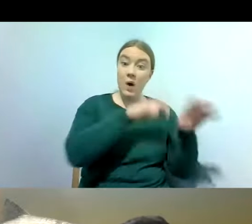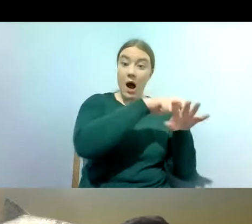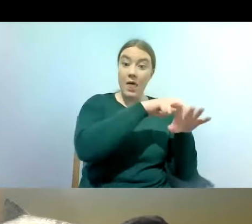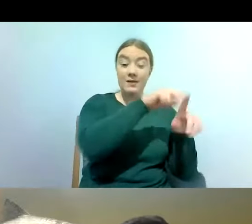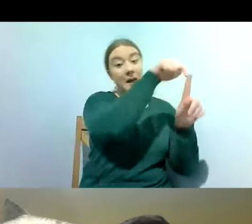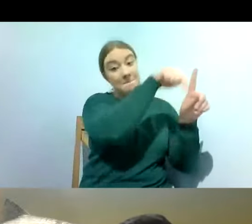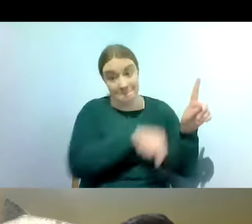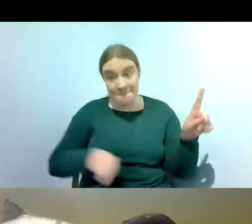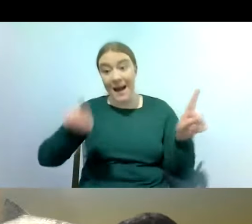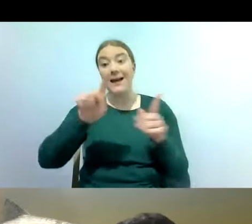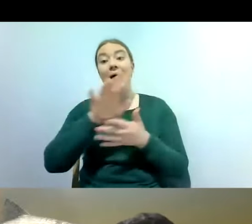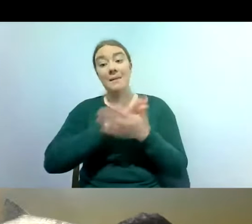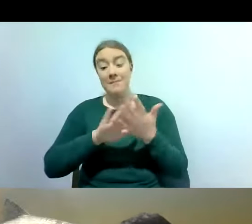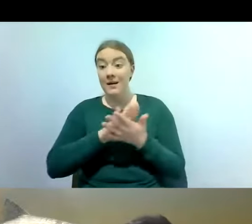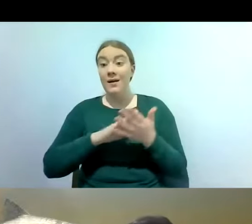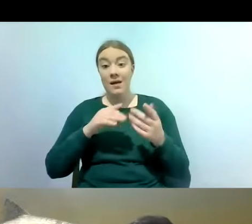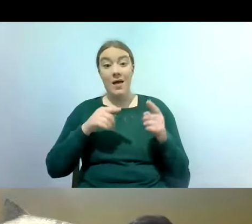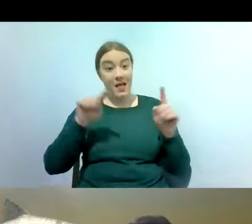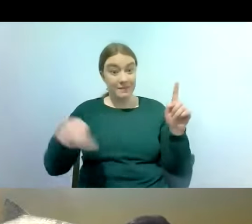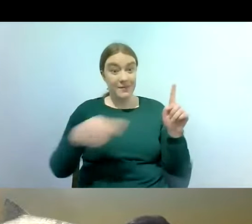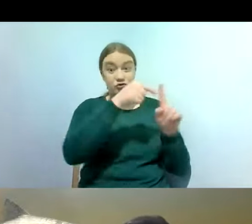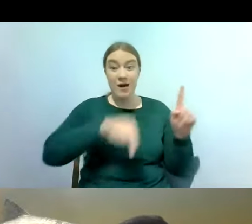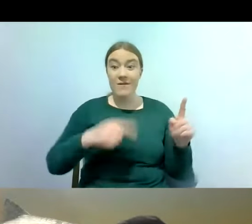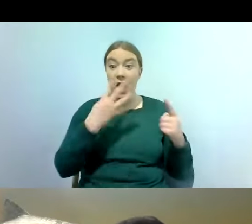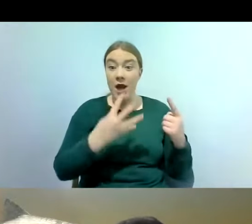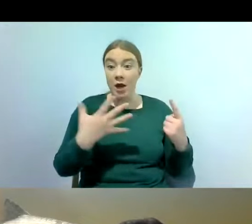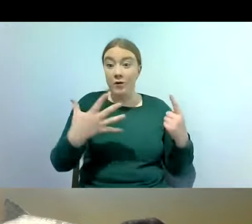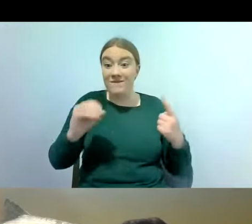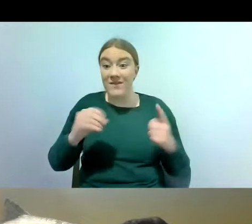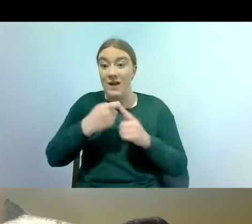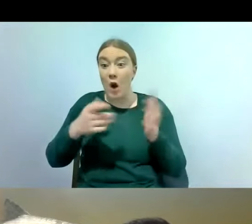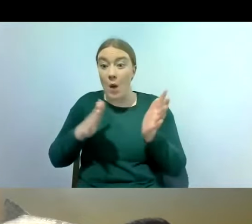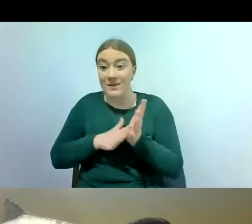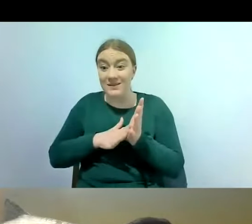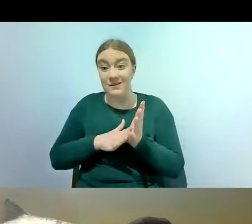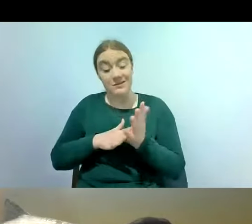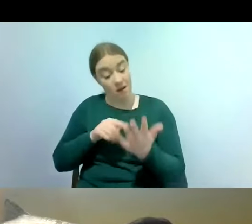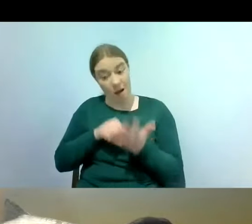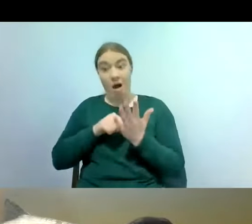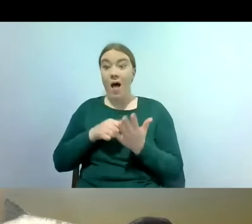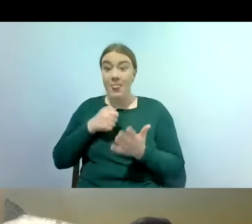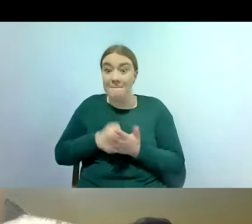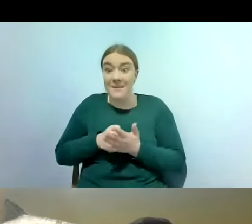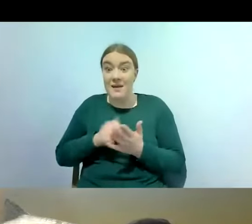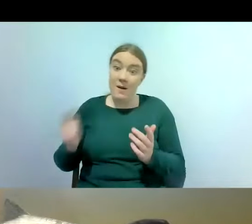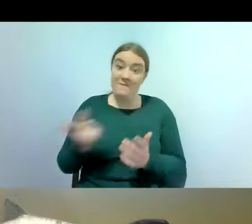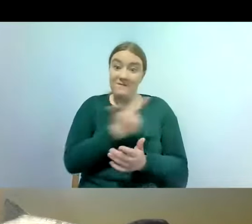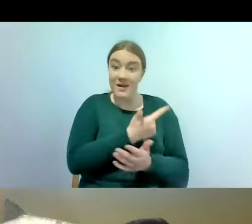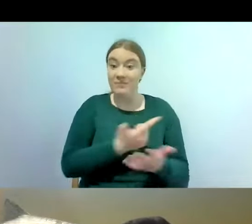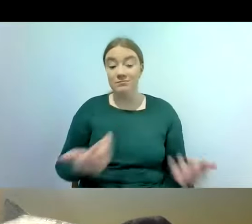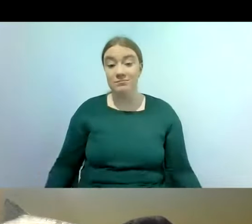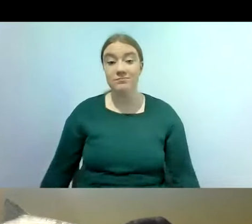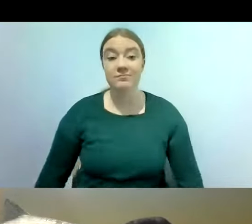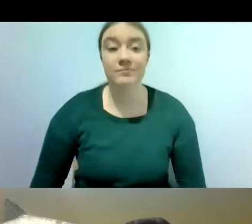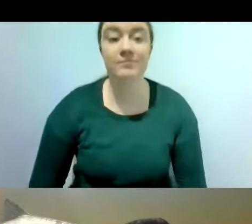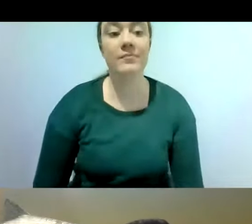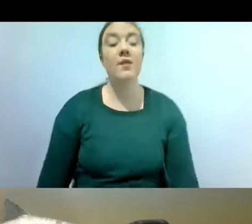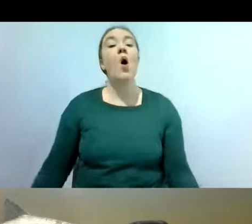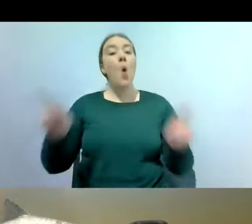of of 90 of 950 kilometers the returning fish also enabled us to look at repeatability in space use